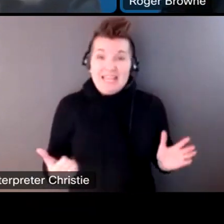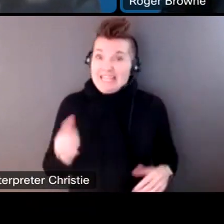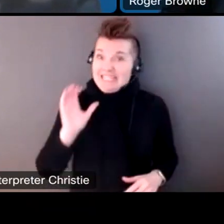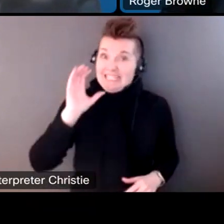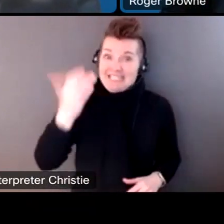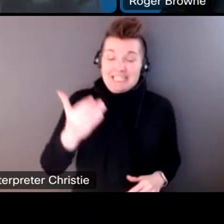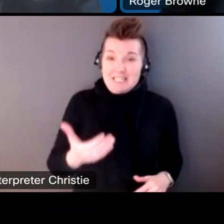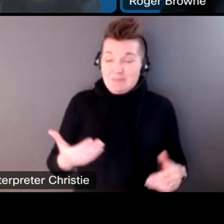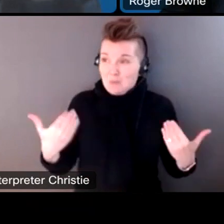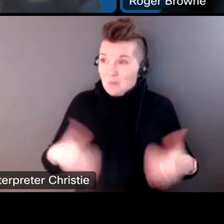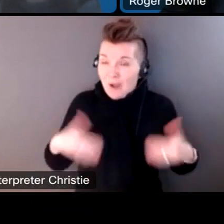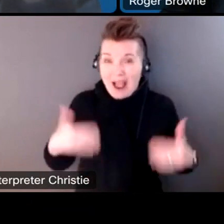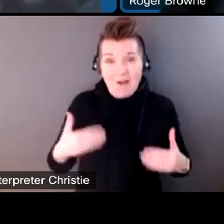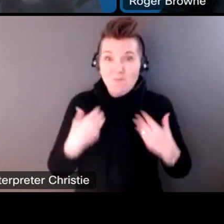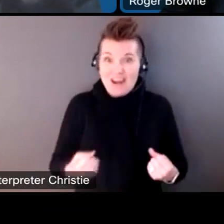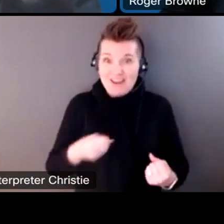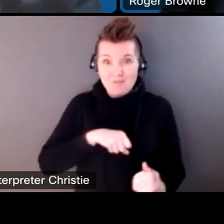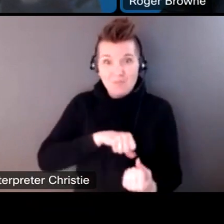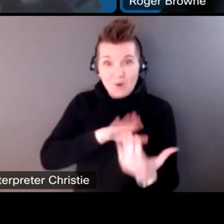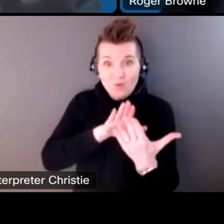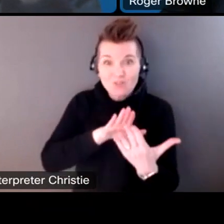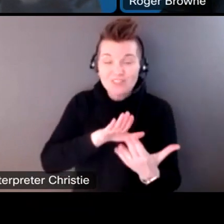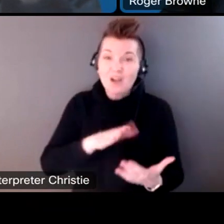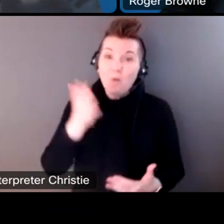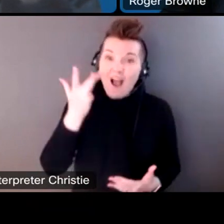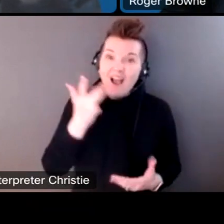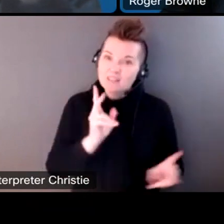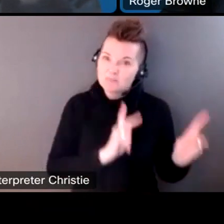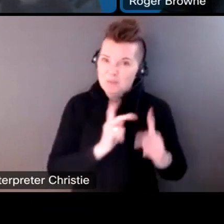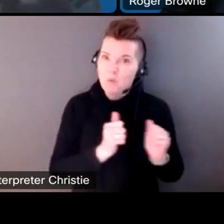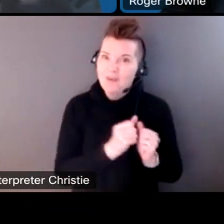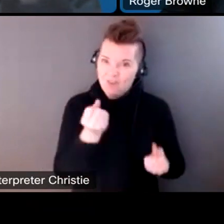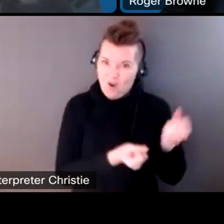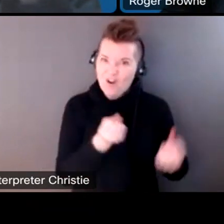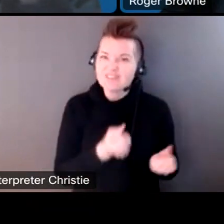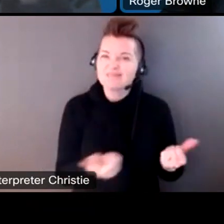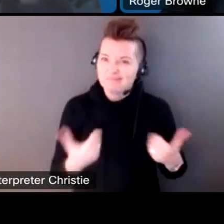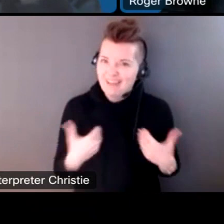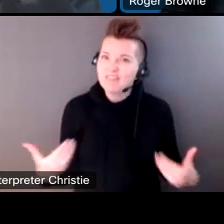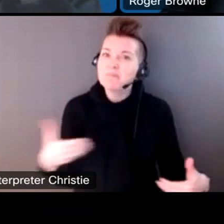which we need because people with cars really do have the power in many ways and that needs